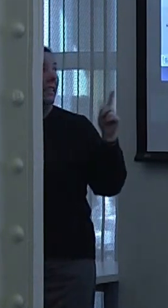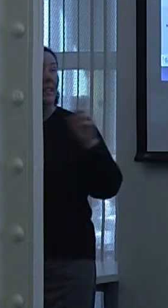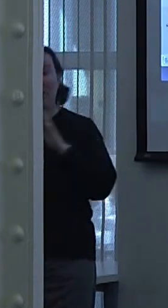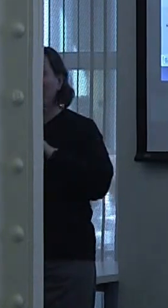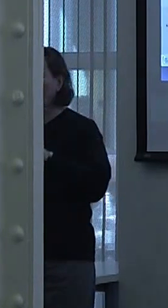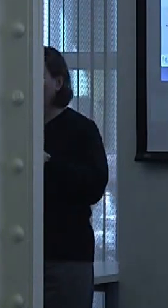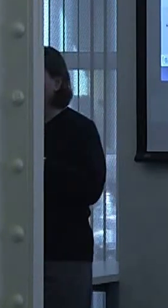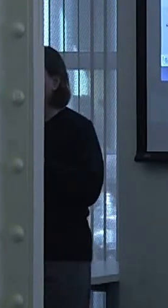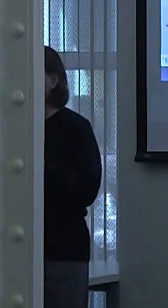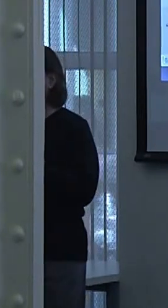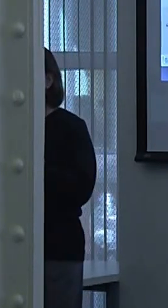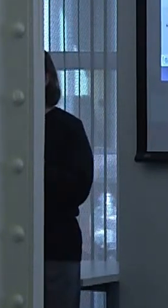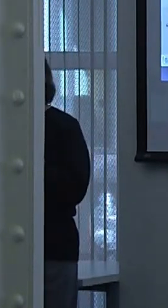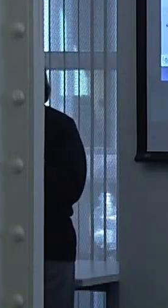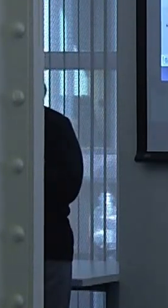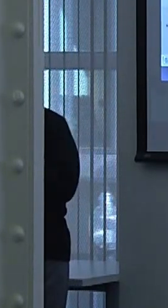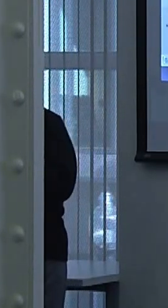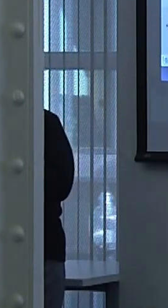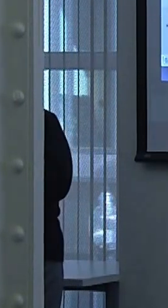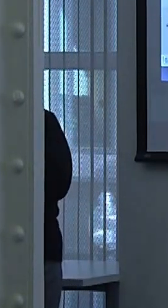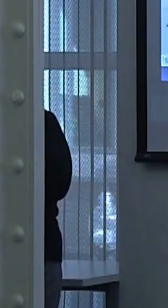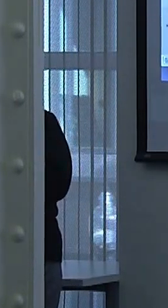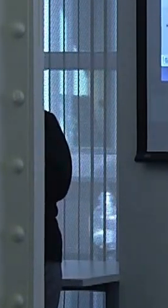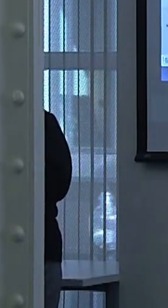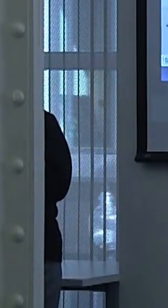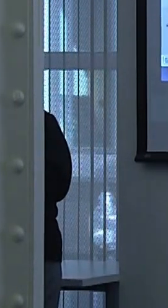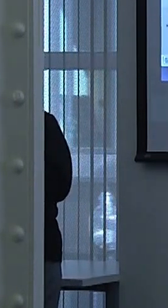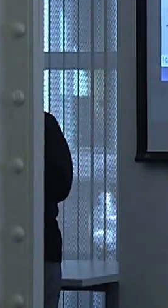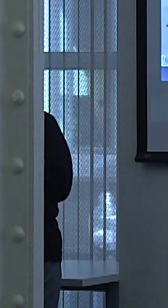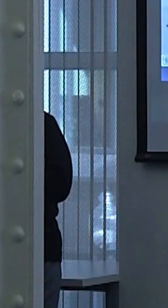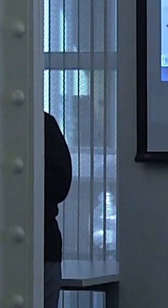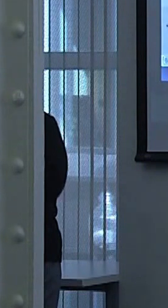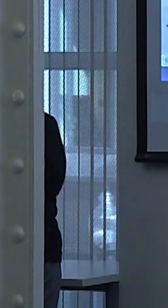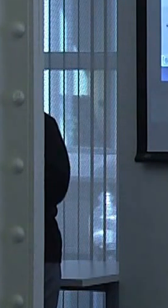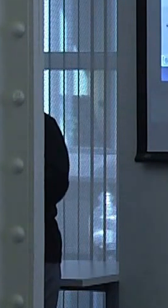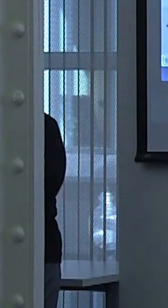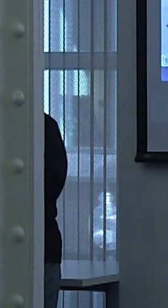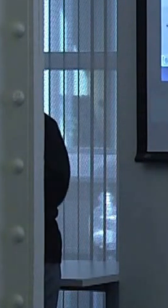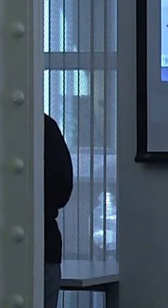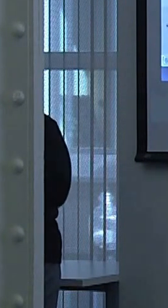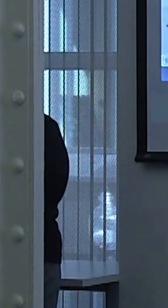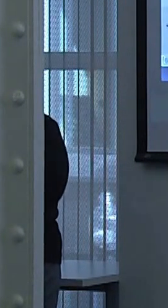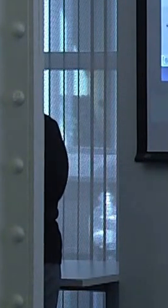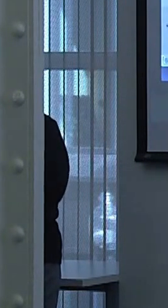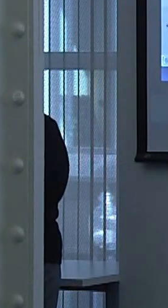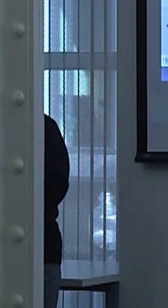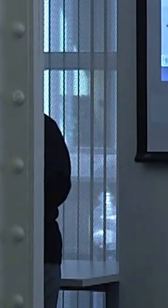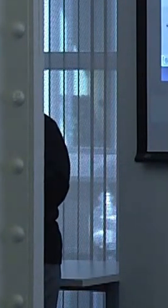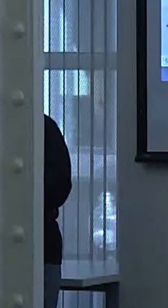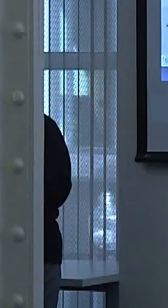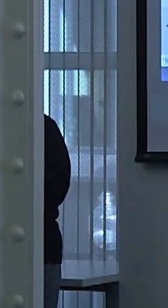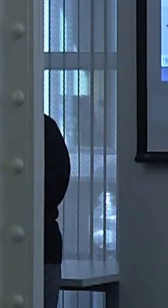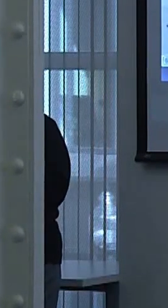and they were very, very important to me. They taught me a lot, they helped raise me,